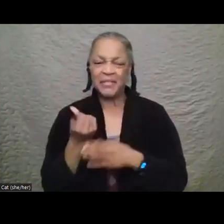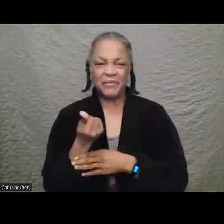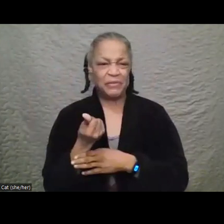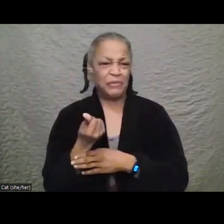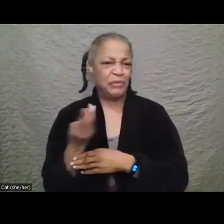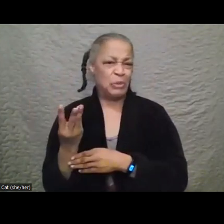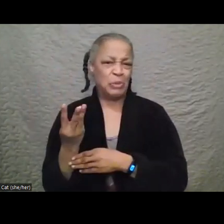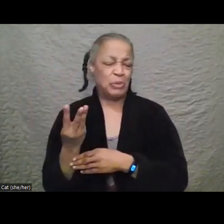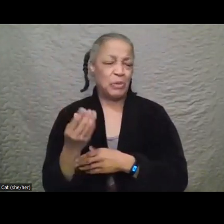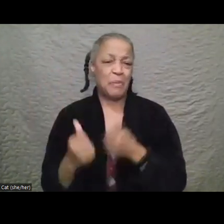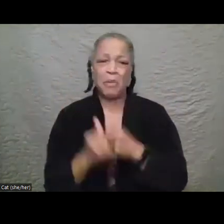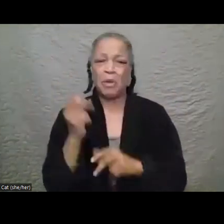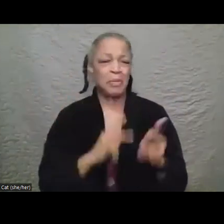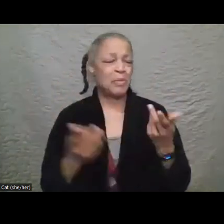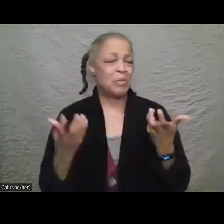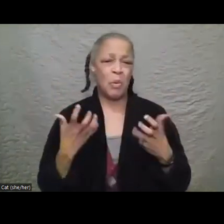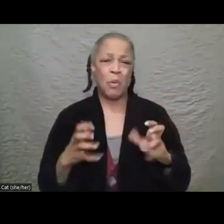want to land in a nursing home.